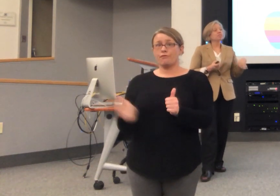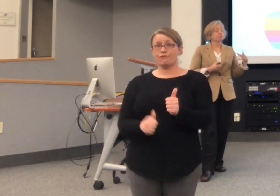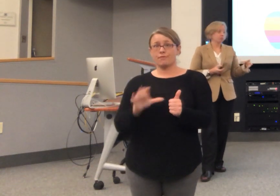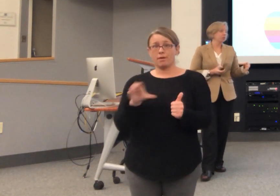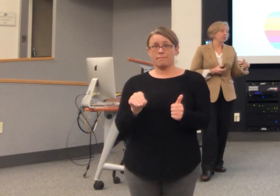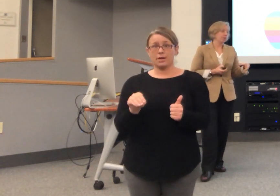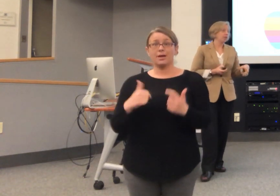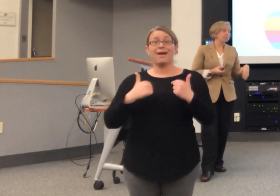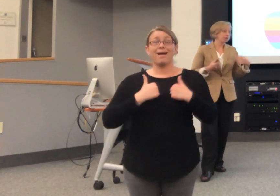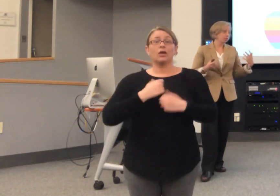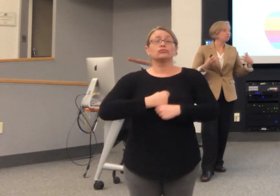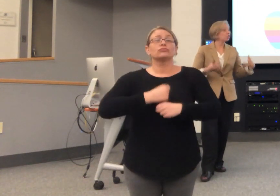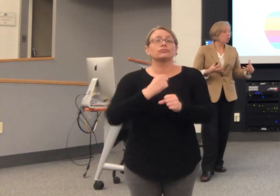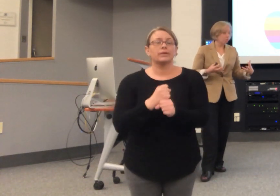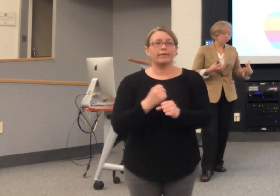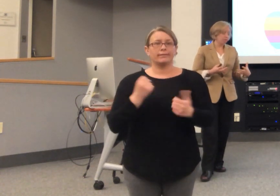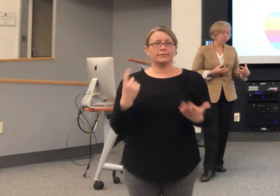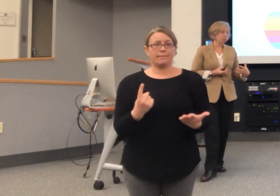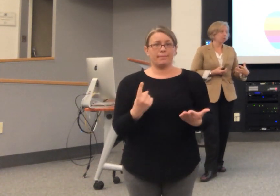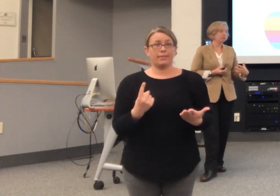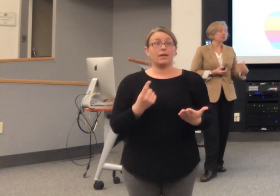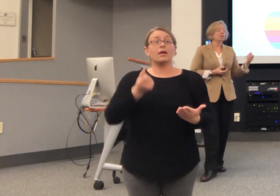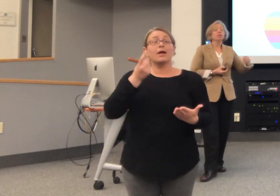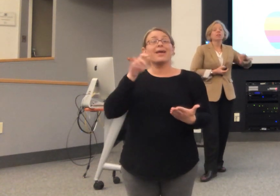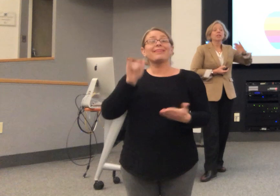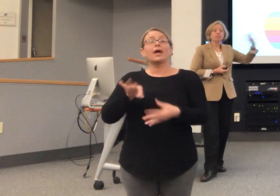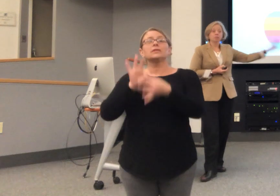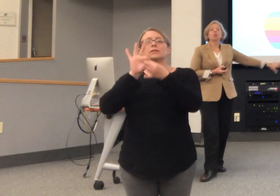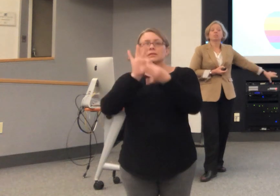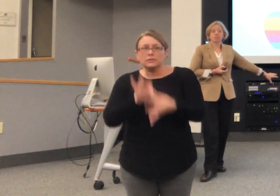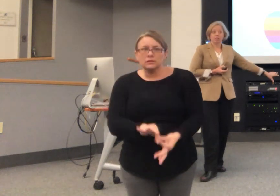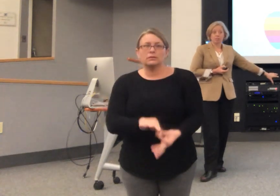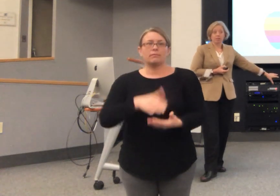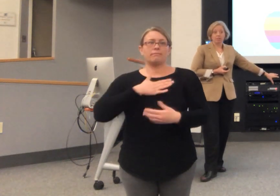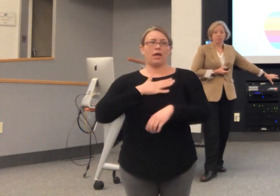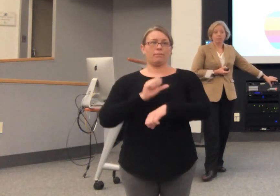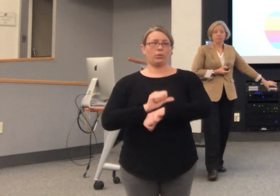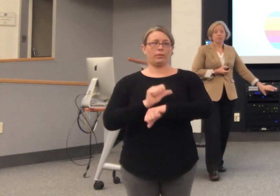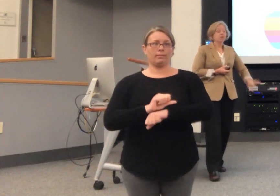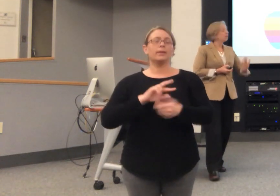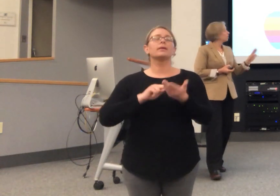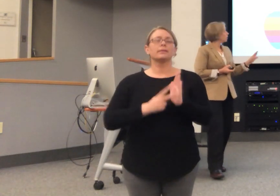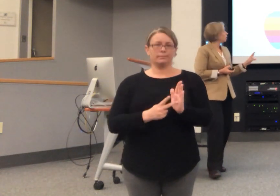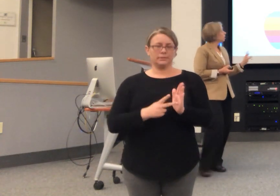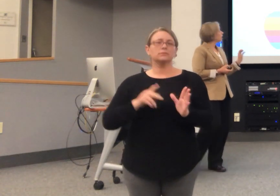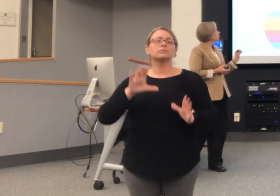as an employee of that company in the scope of my employment, it belongs to the company, right?